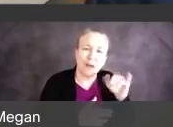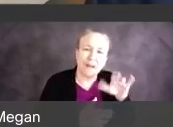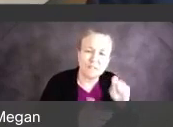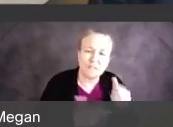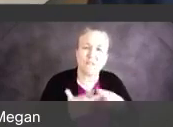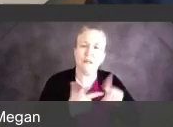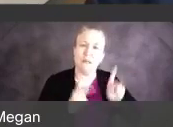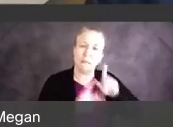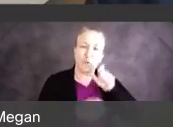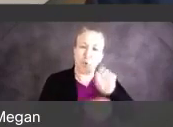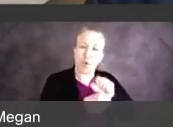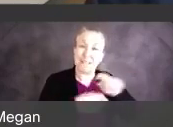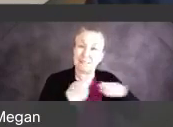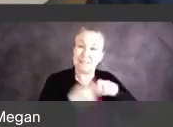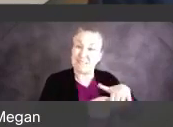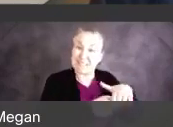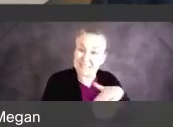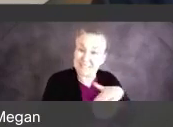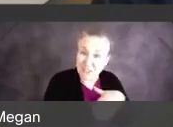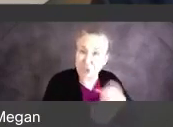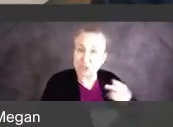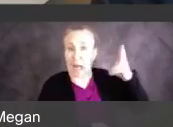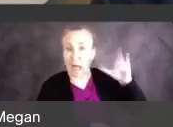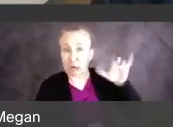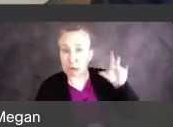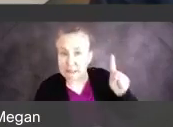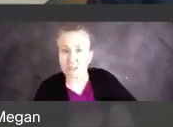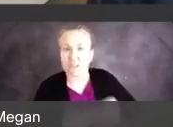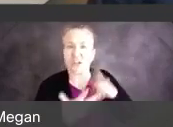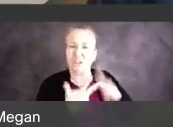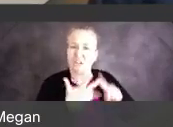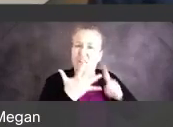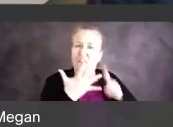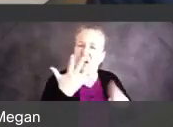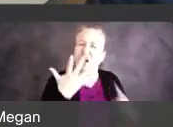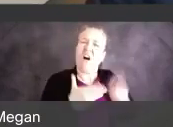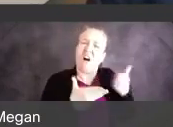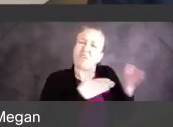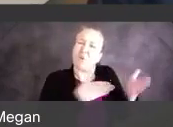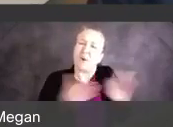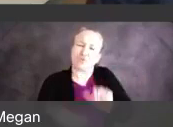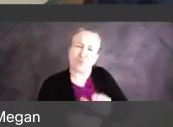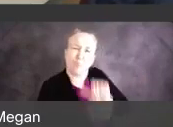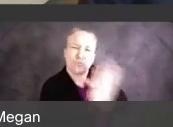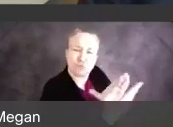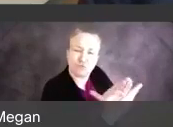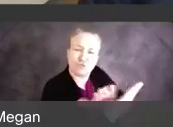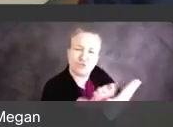sectors that are extremely high risk. There's lots of ways they could be approaching that and I have,